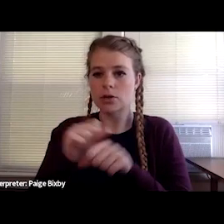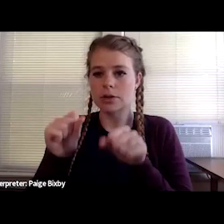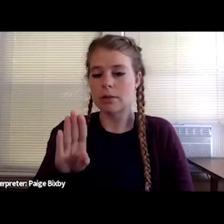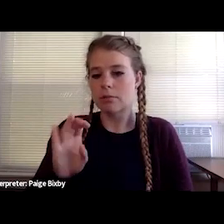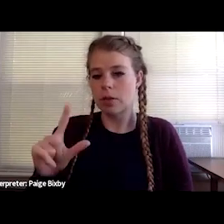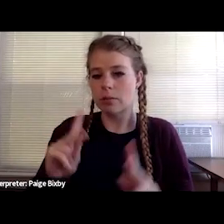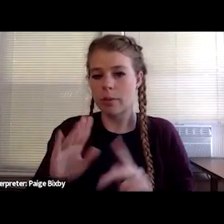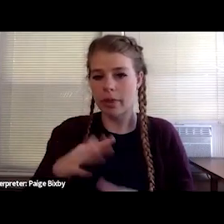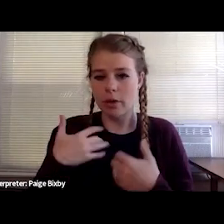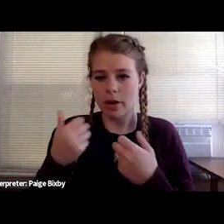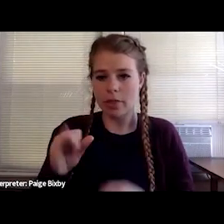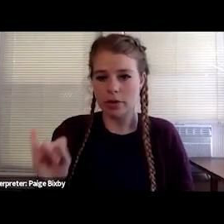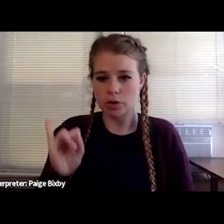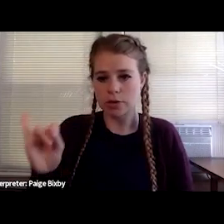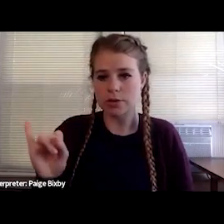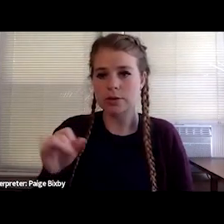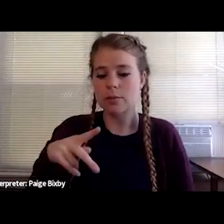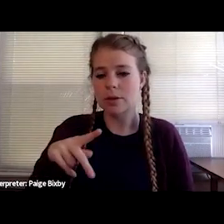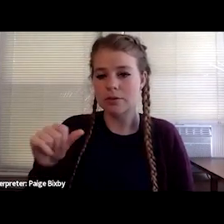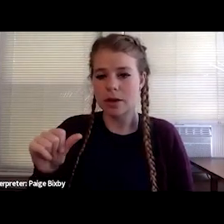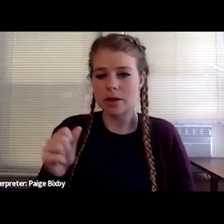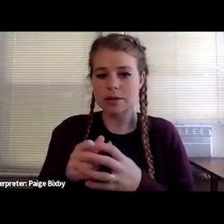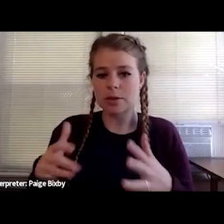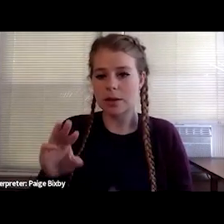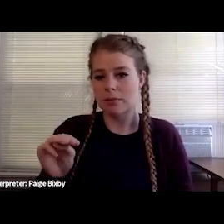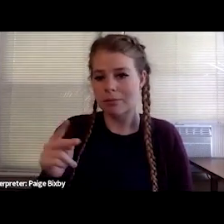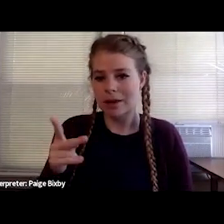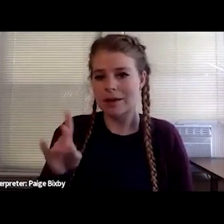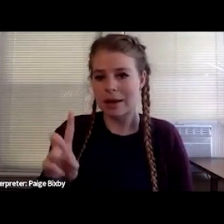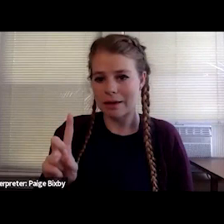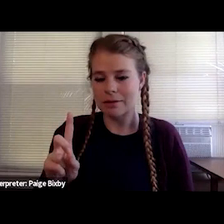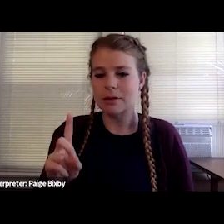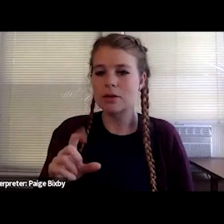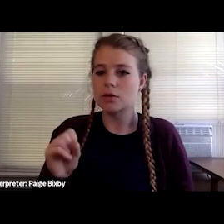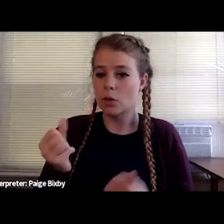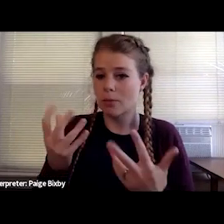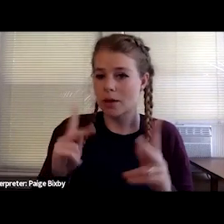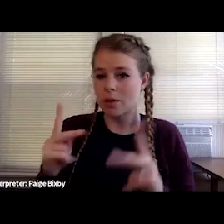and Pennsylvania is an expanded Medicaid state, so a lot of our folks are eligible for Medicaid insurance, which I know is not the case